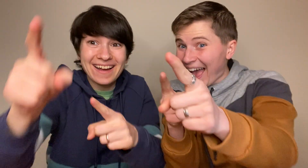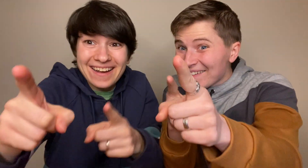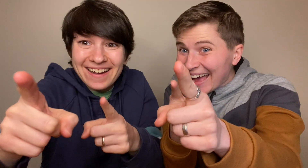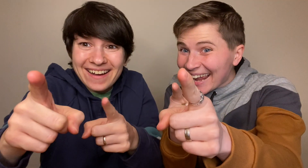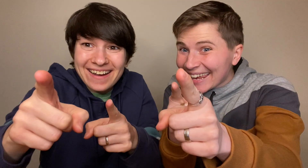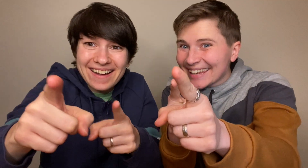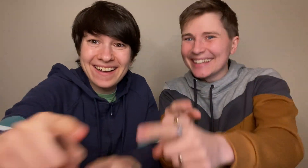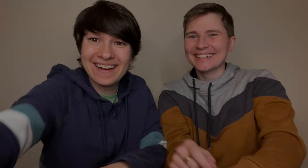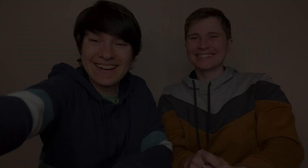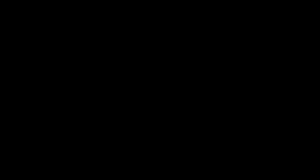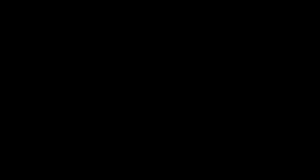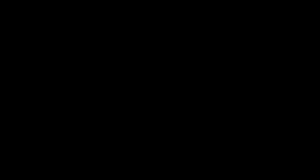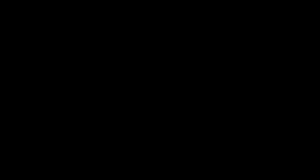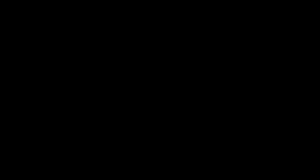HAVE AT IT!